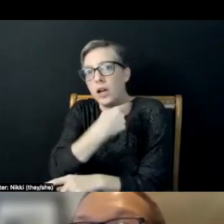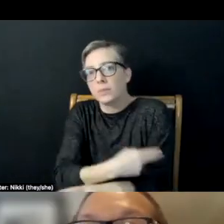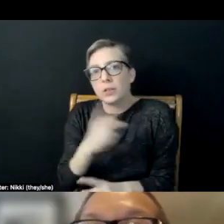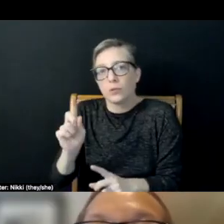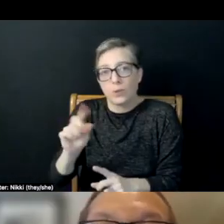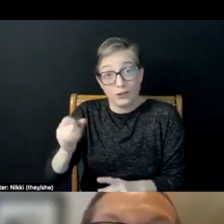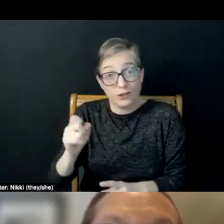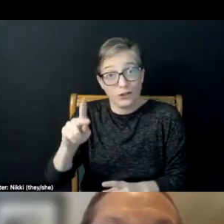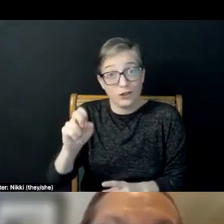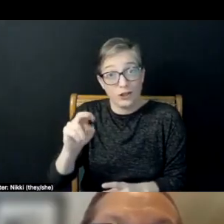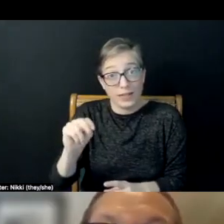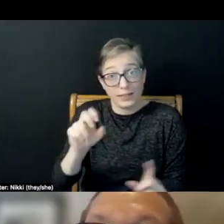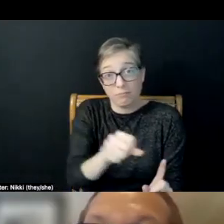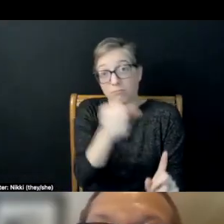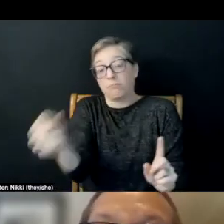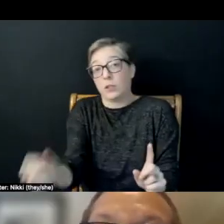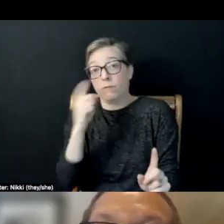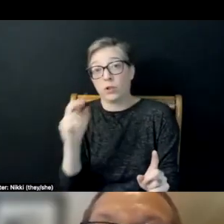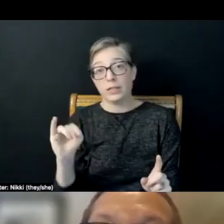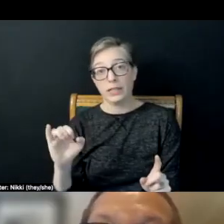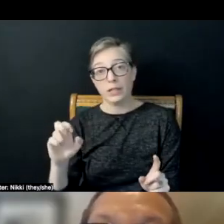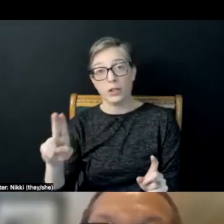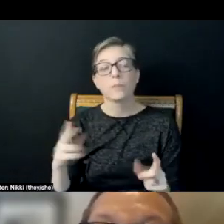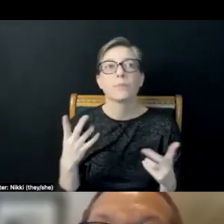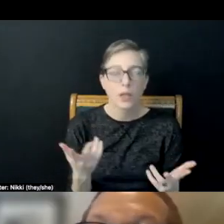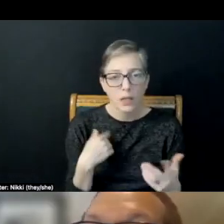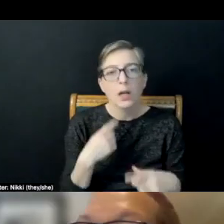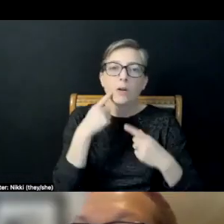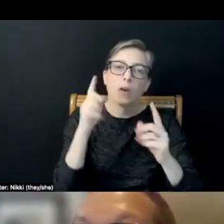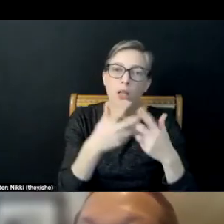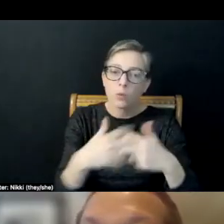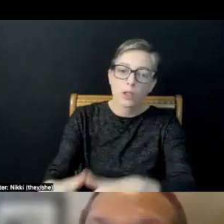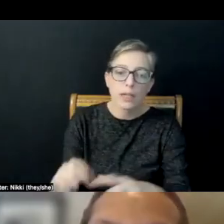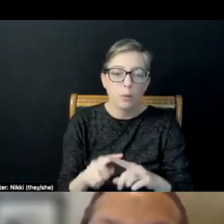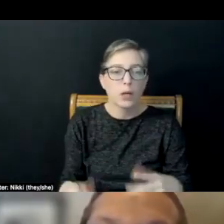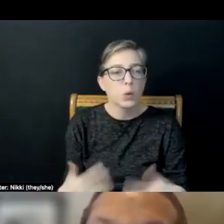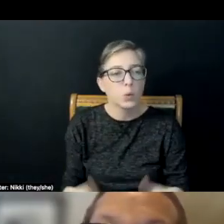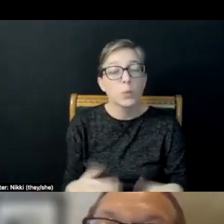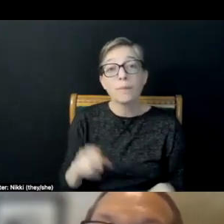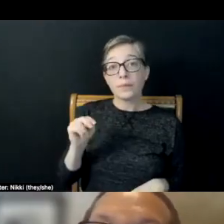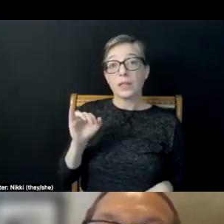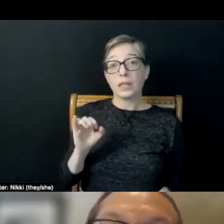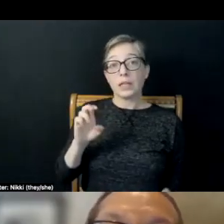here may know, your NICU experience, it's very bare in the way that the NICU itself in some ways is